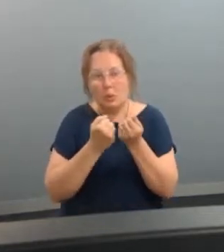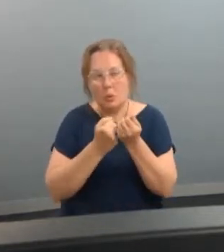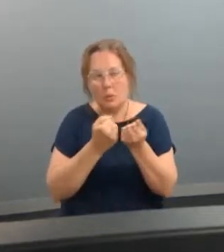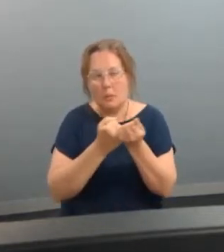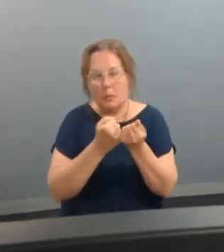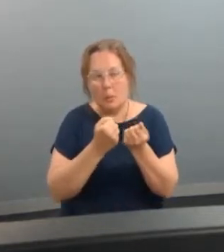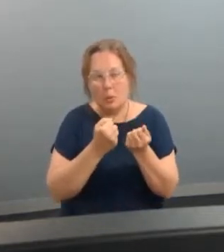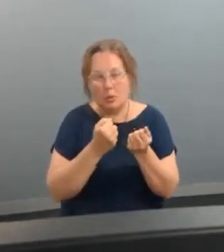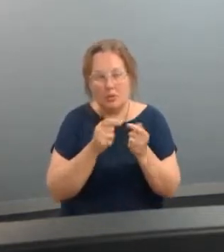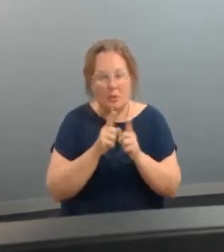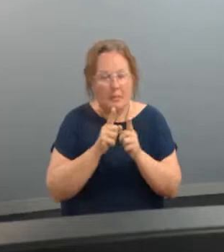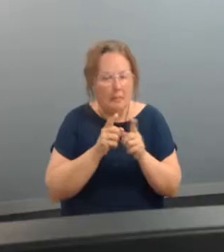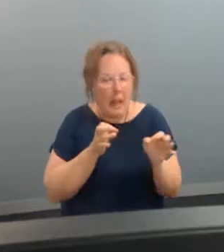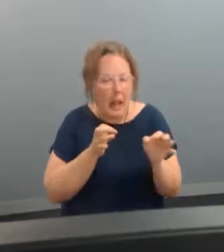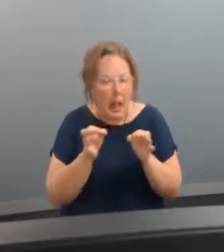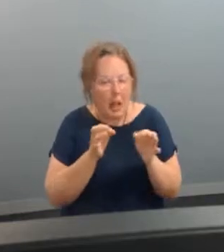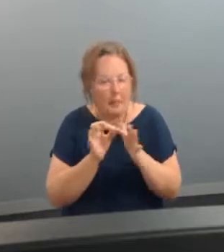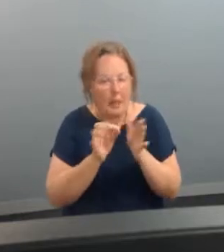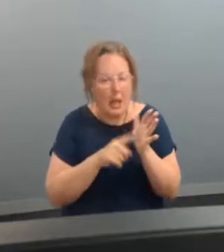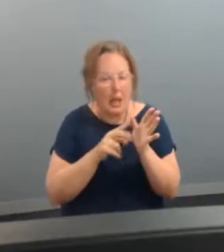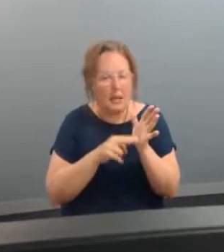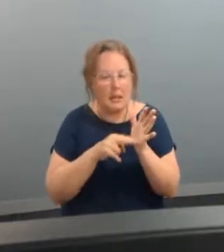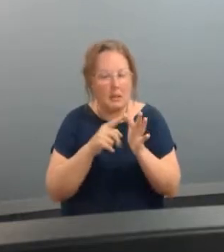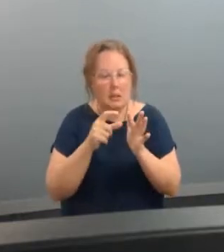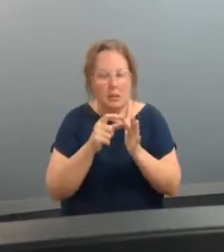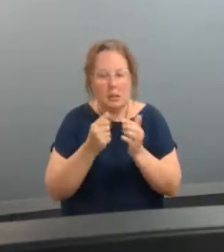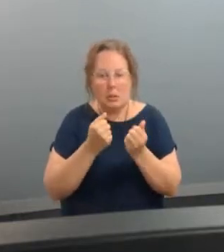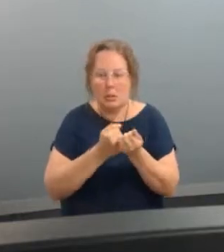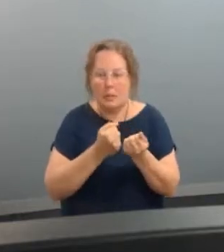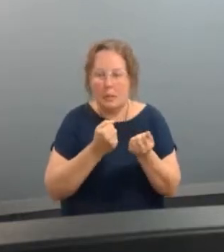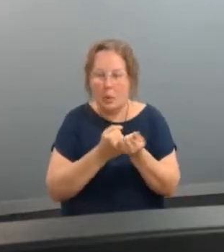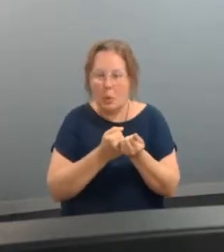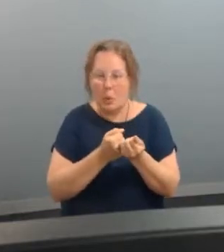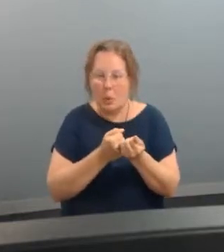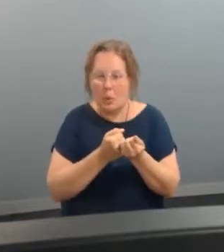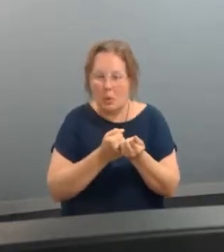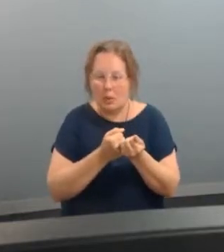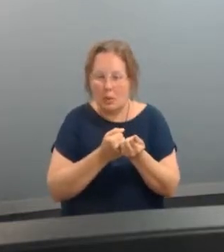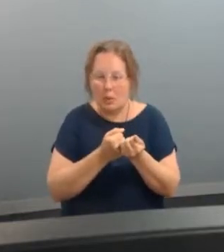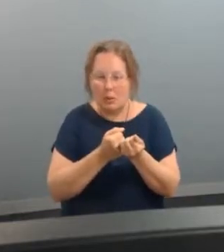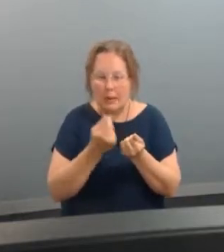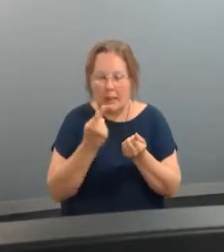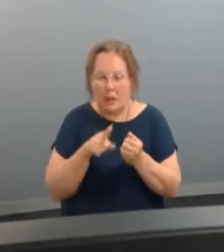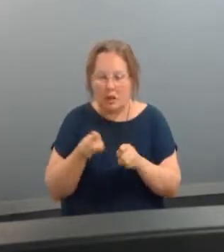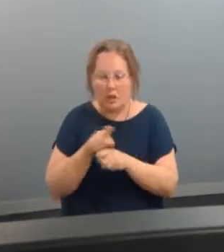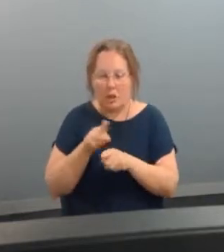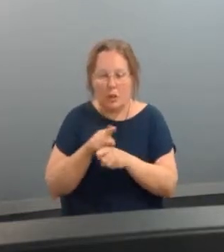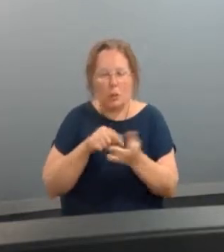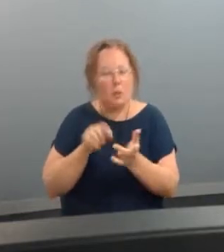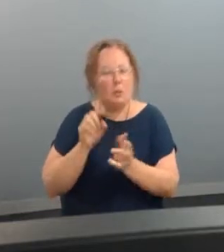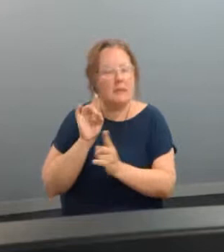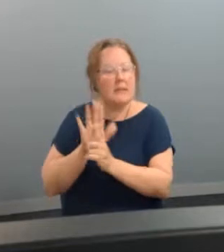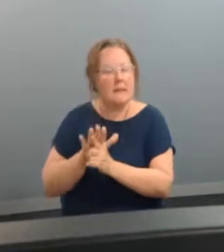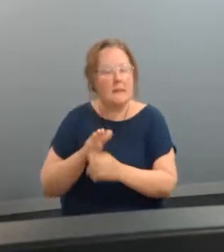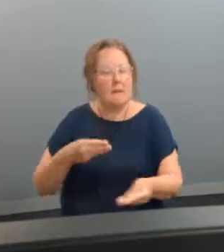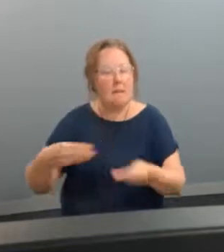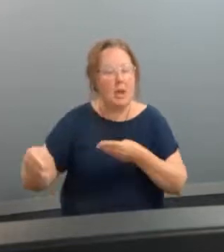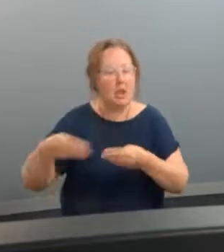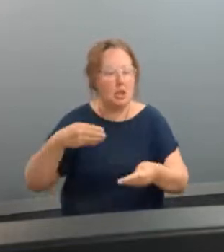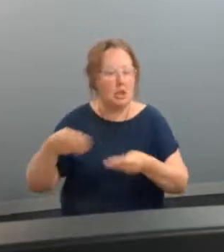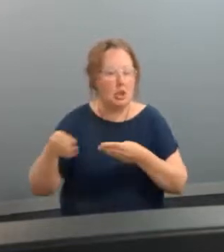that has been coming up is are there going to be changes